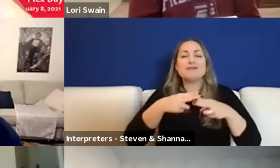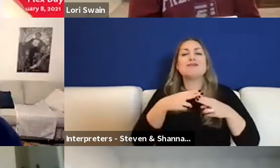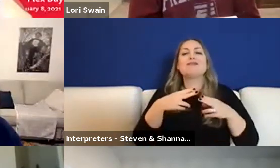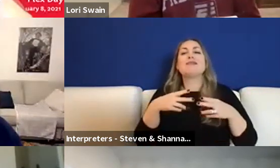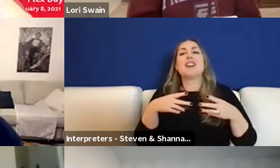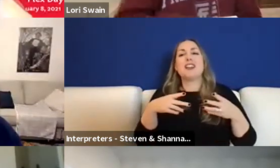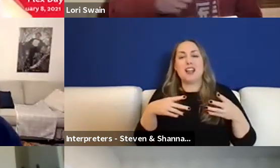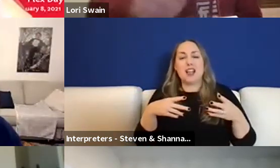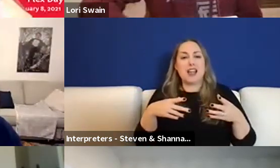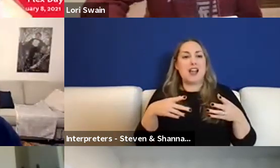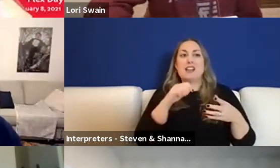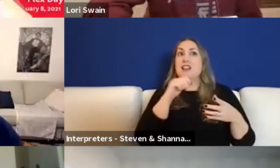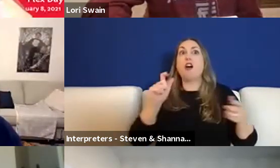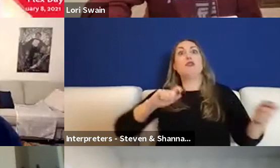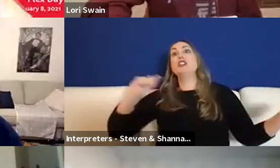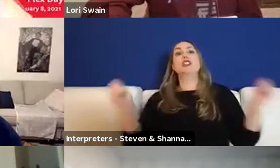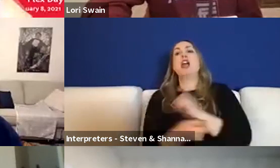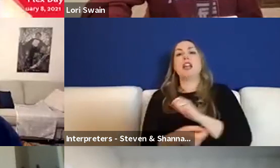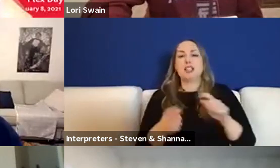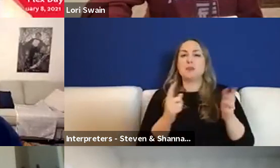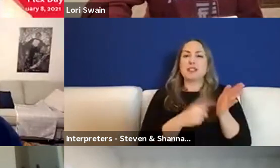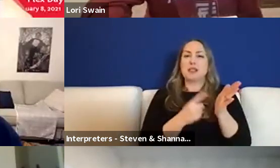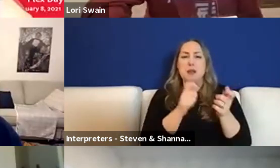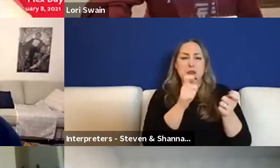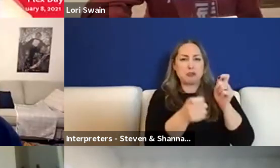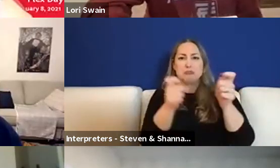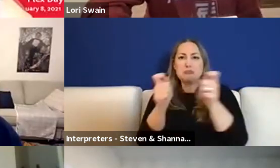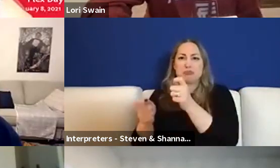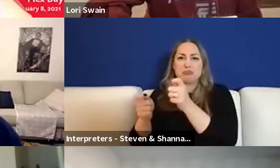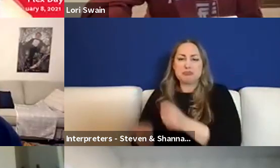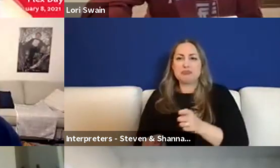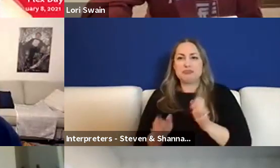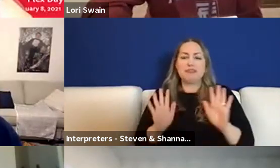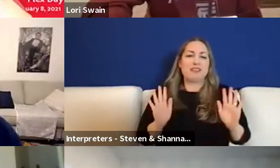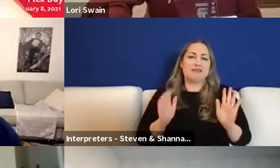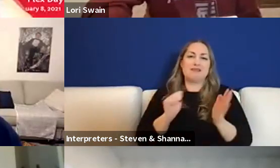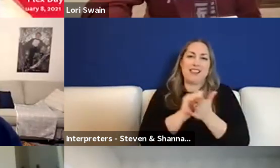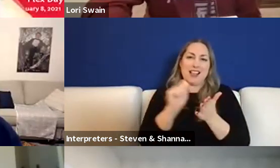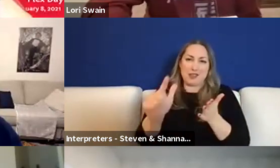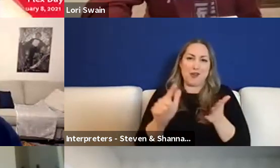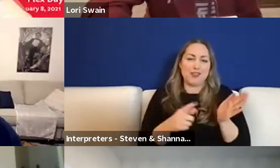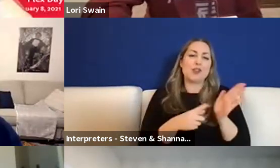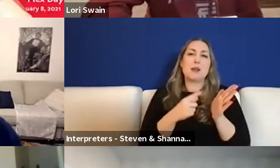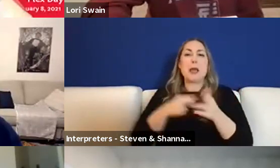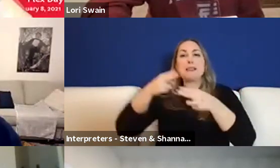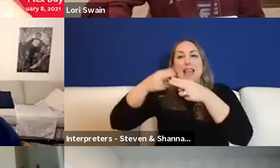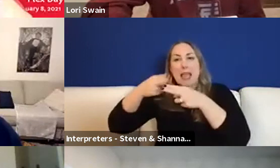realigning or, you know, we're reinventing higher education or something. It's not not, that's not what's happening. We're just